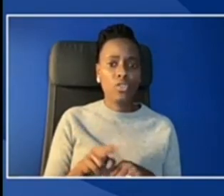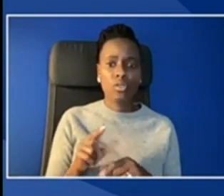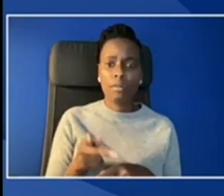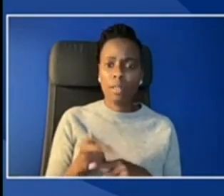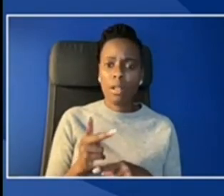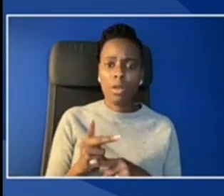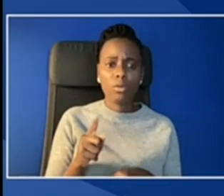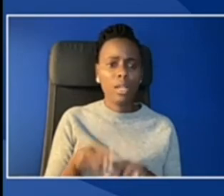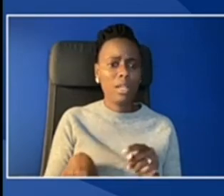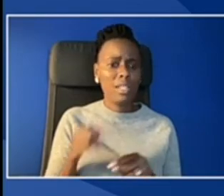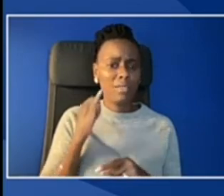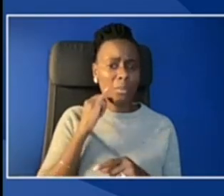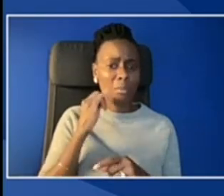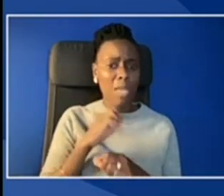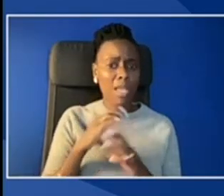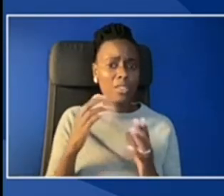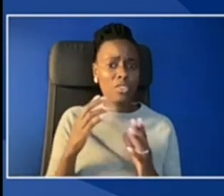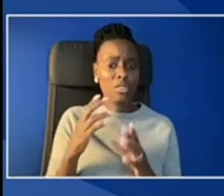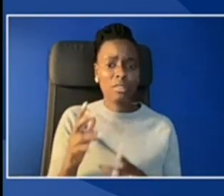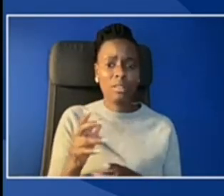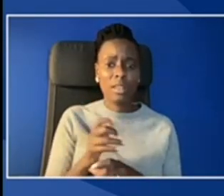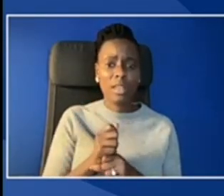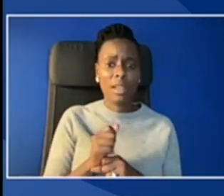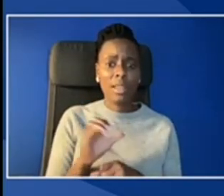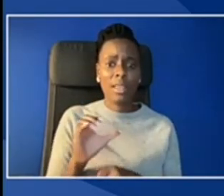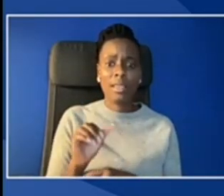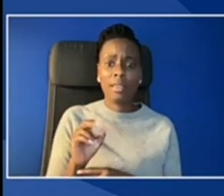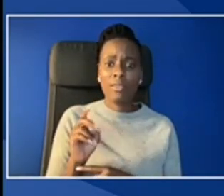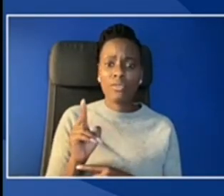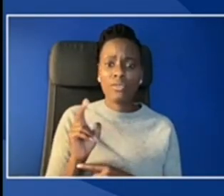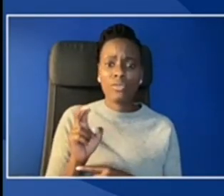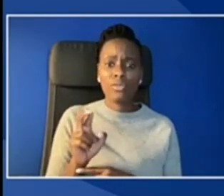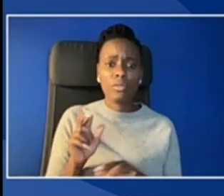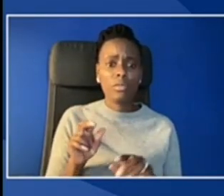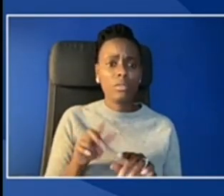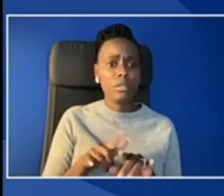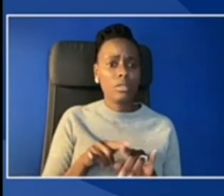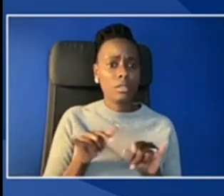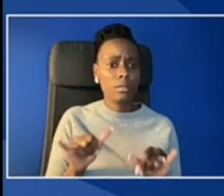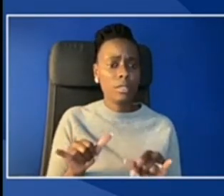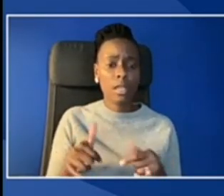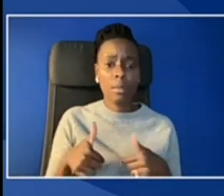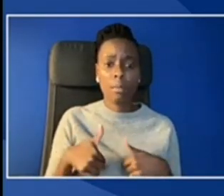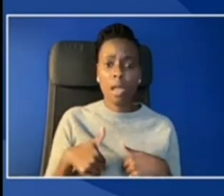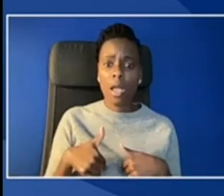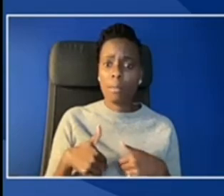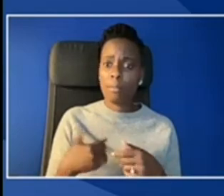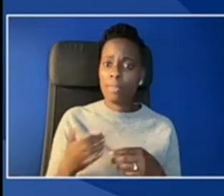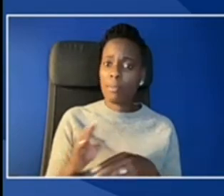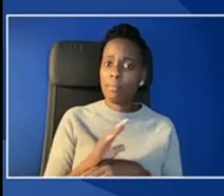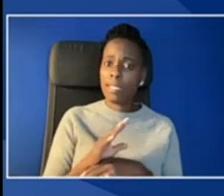cancer, but at the same time, I, you know, am one of those entrepreneurs and Grad